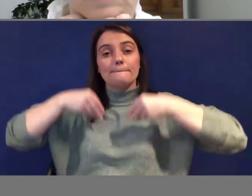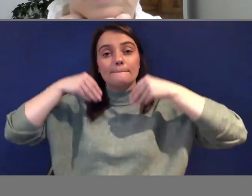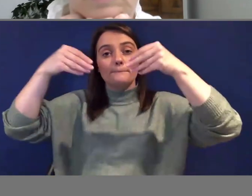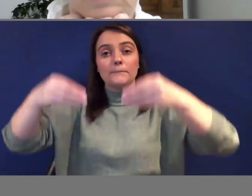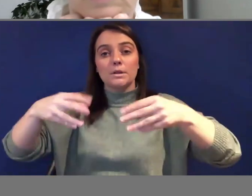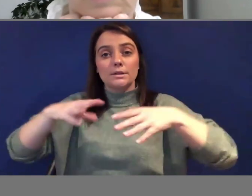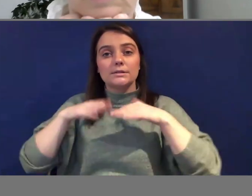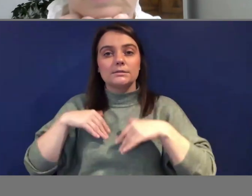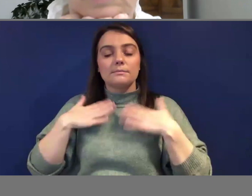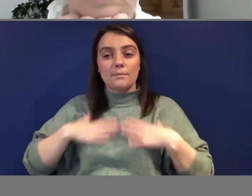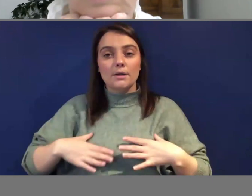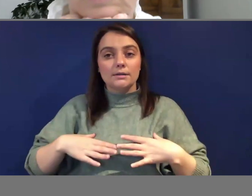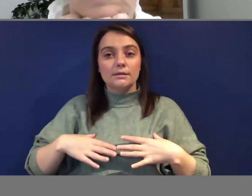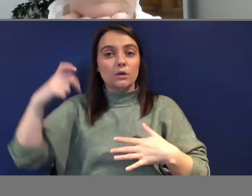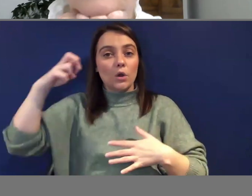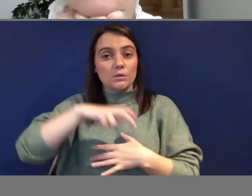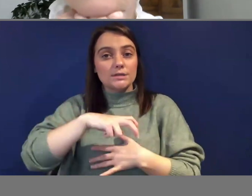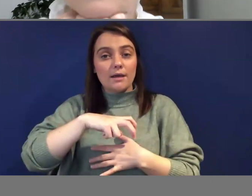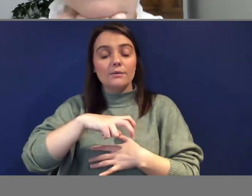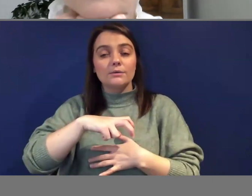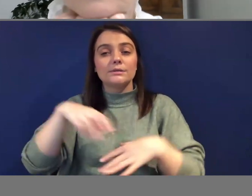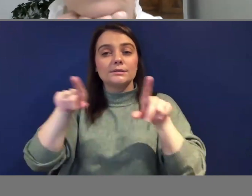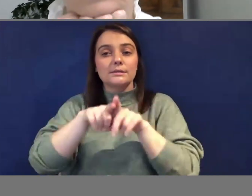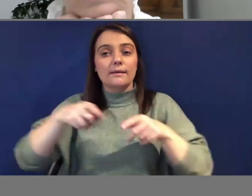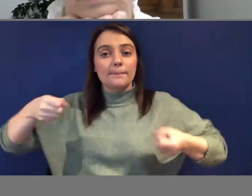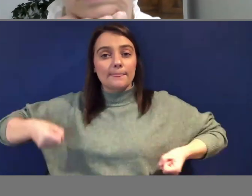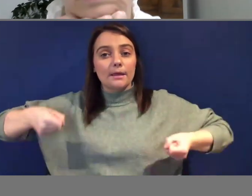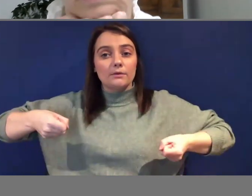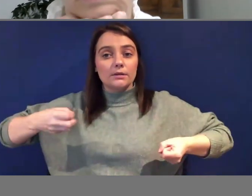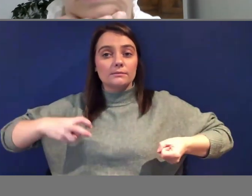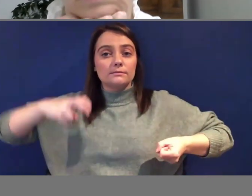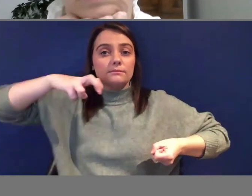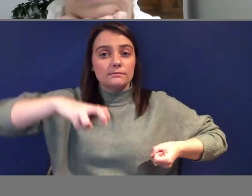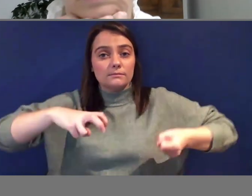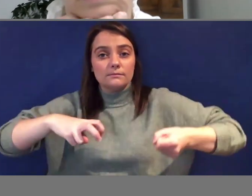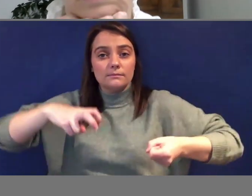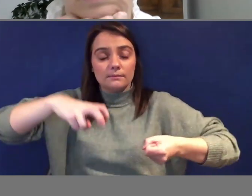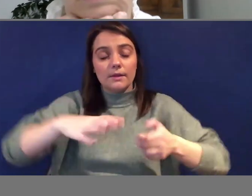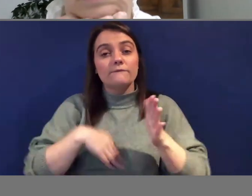when Brian descends the stairs he requires the support of a handrail for balance at each step